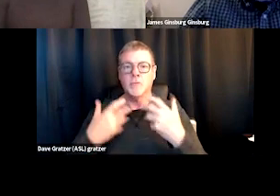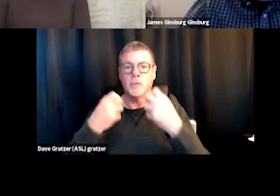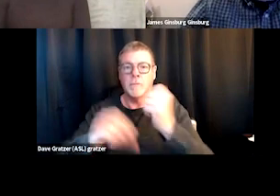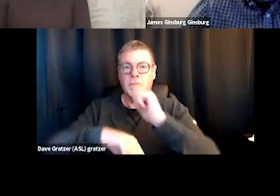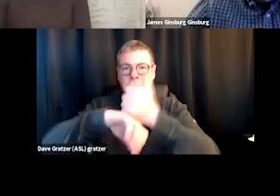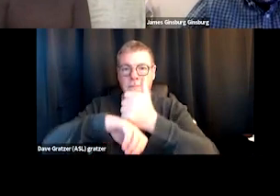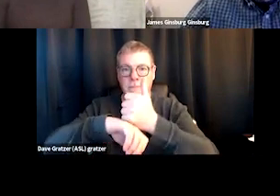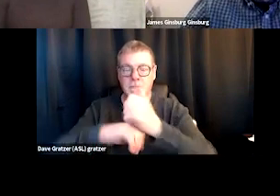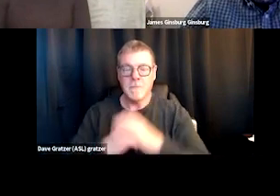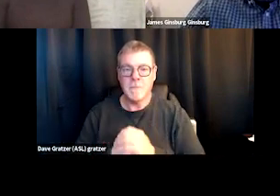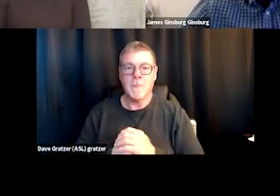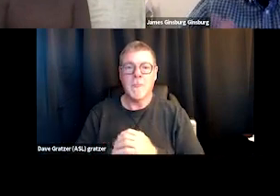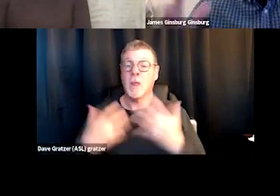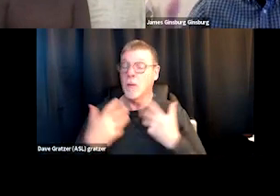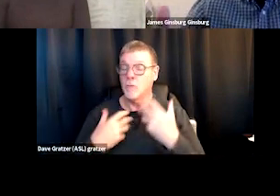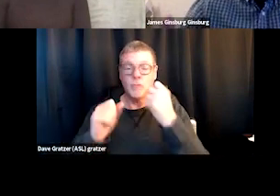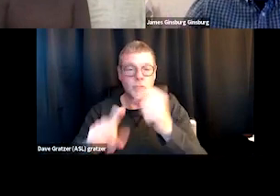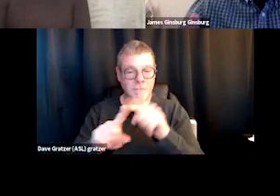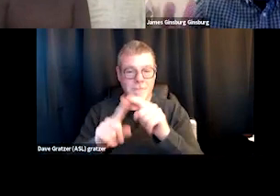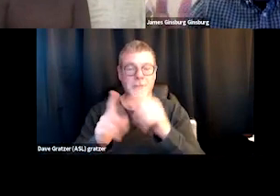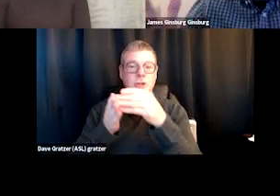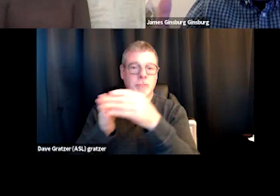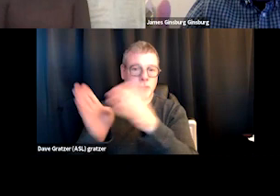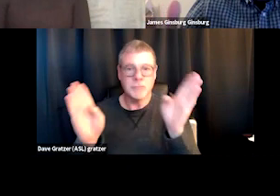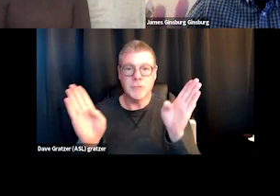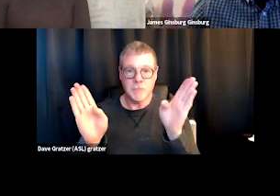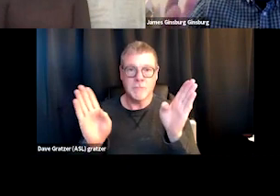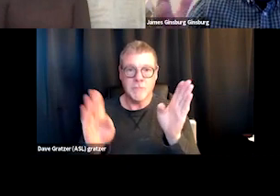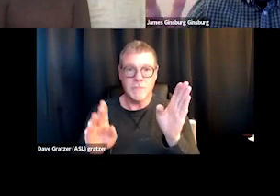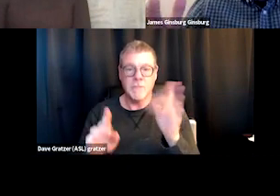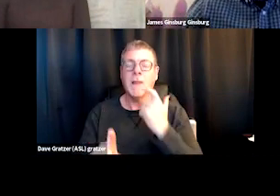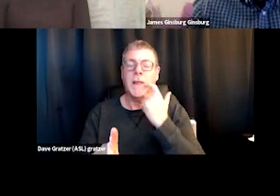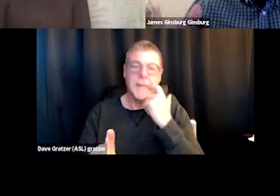that recovery is really in the general sense, it's certainly from addiction,